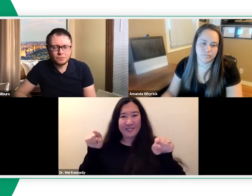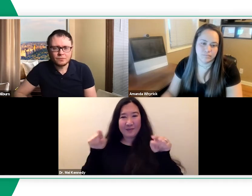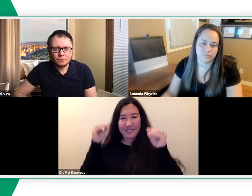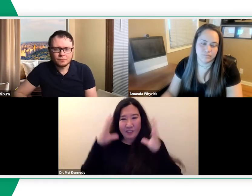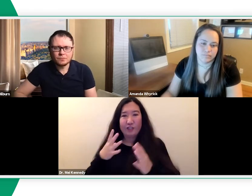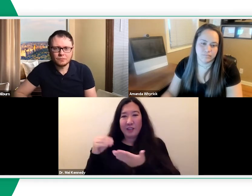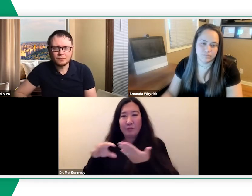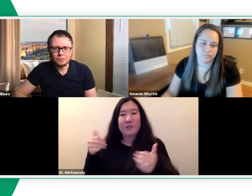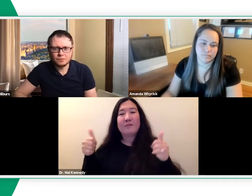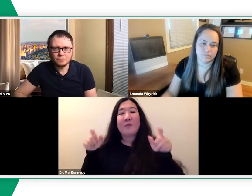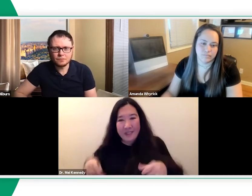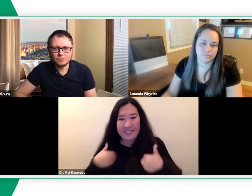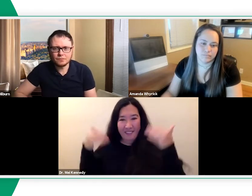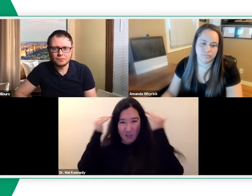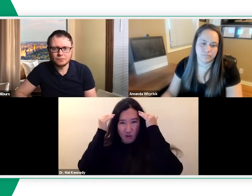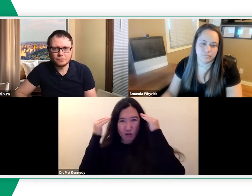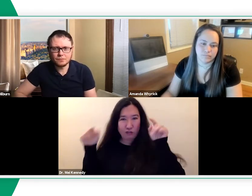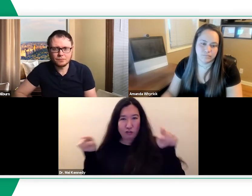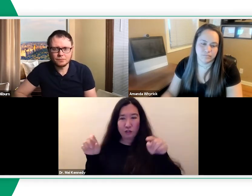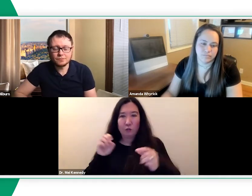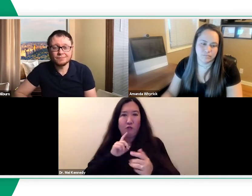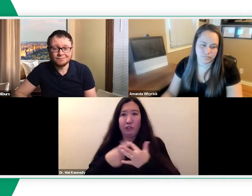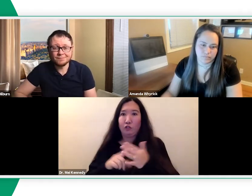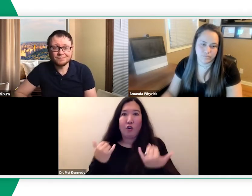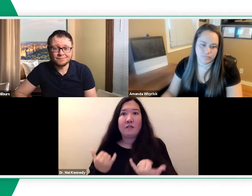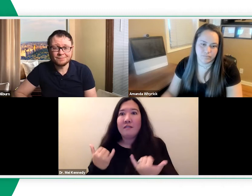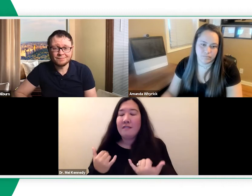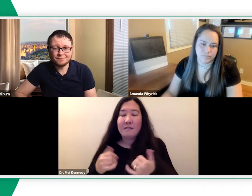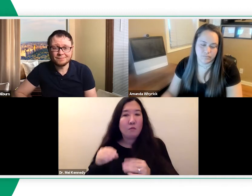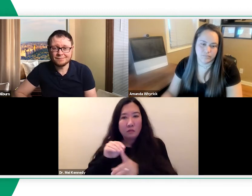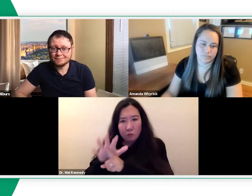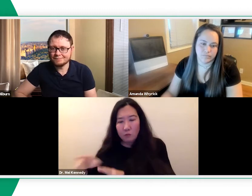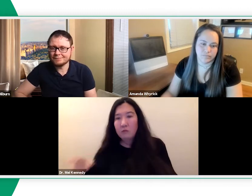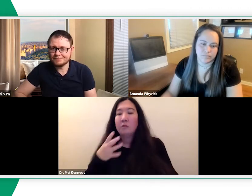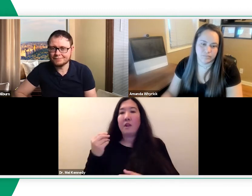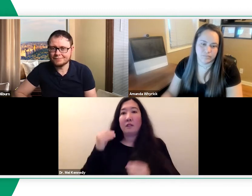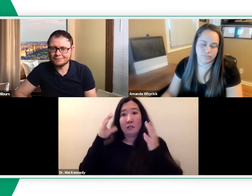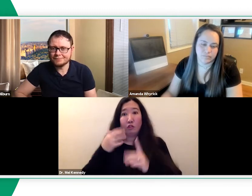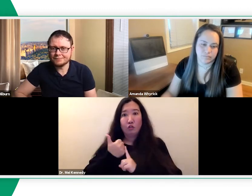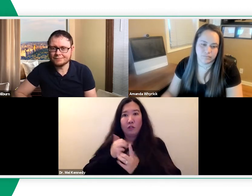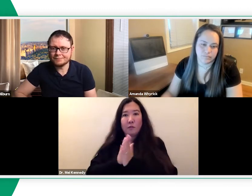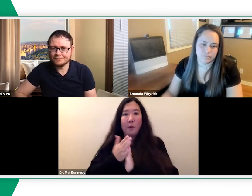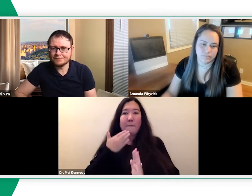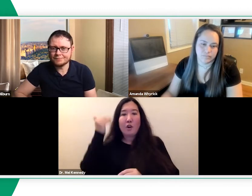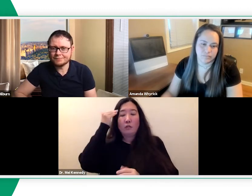that your students are maybe not safe and they're vulnerable in these spots. And in order to protect your students and give them the knowledge, teachers need to have this